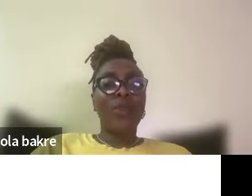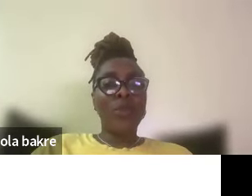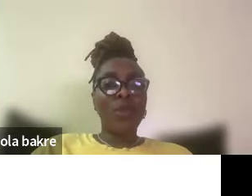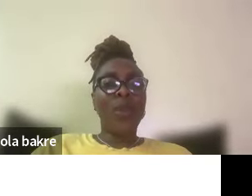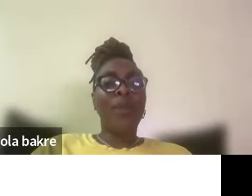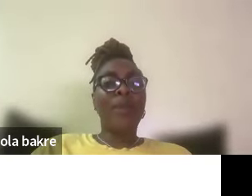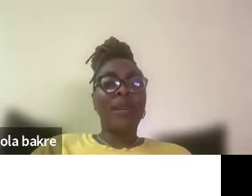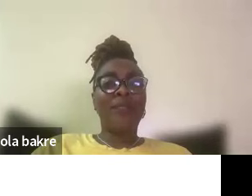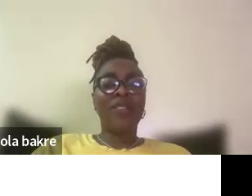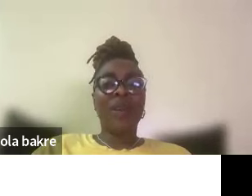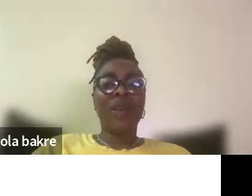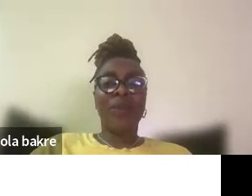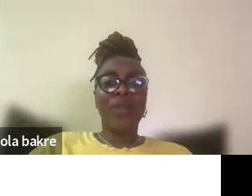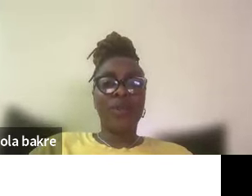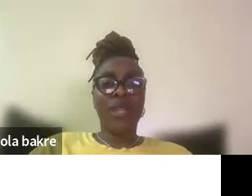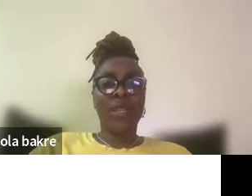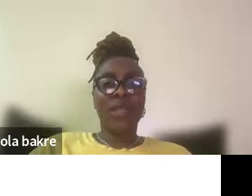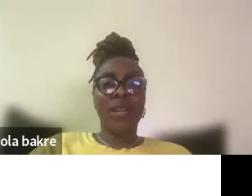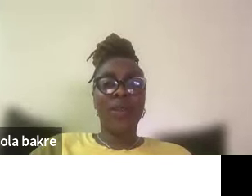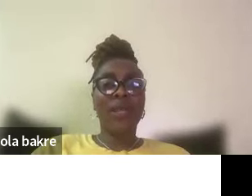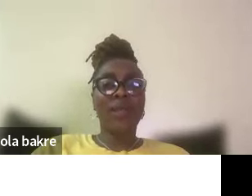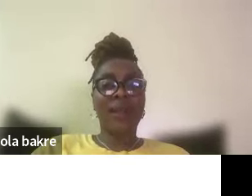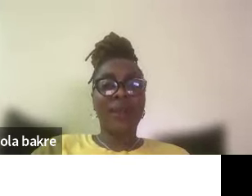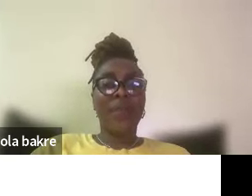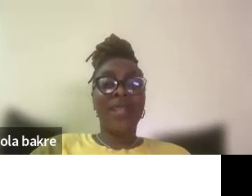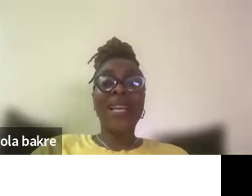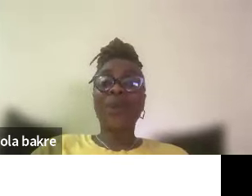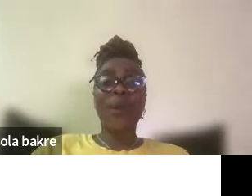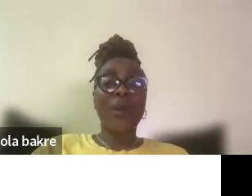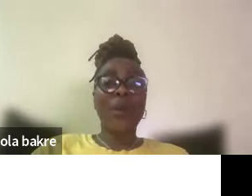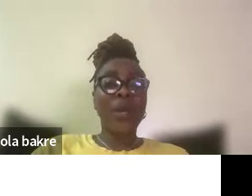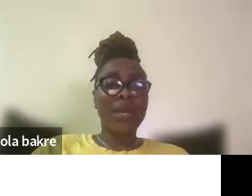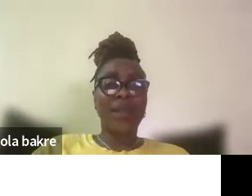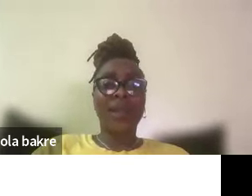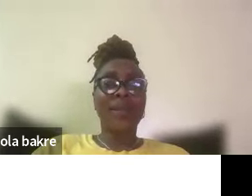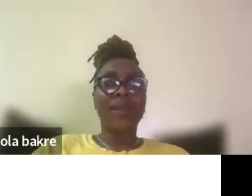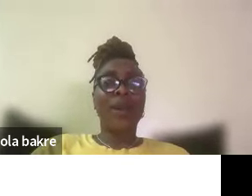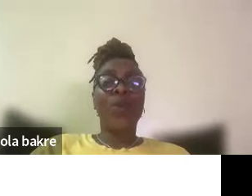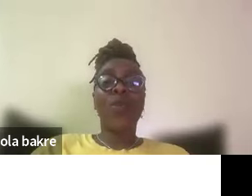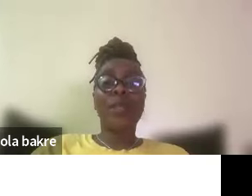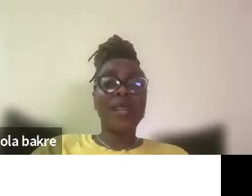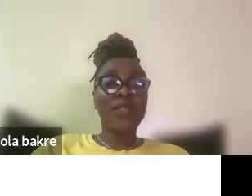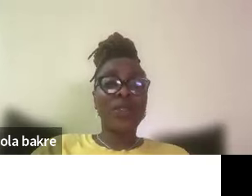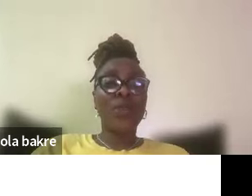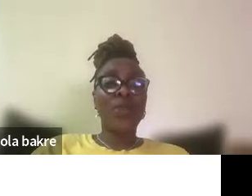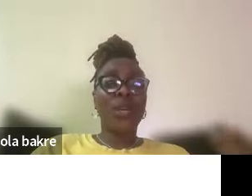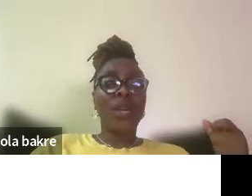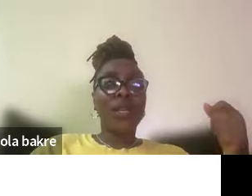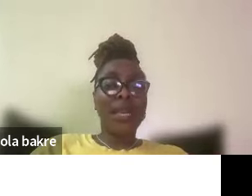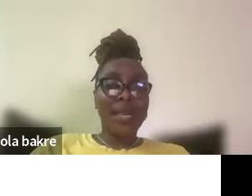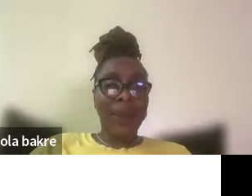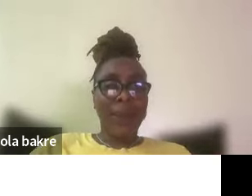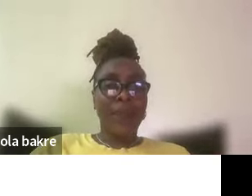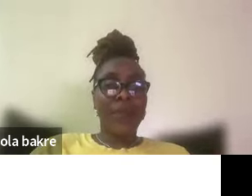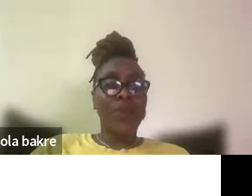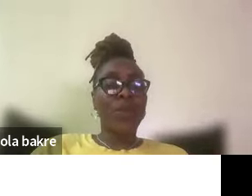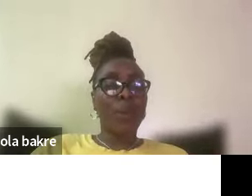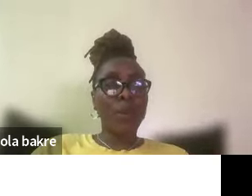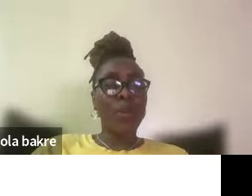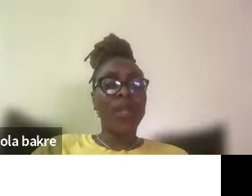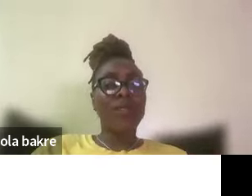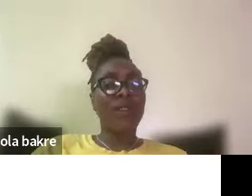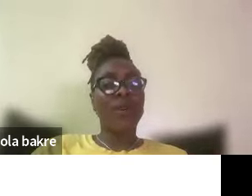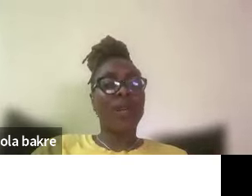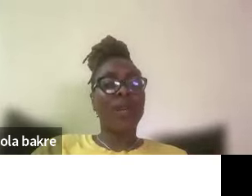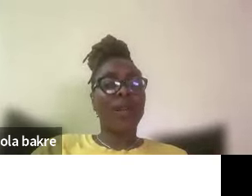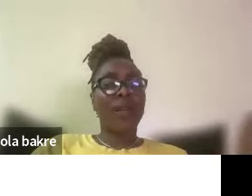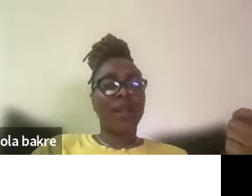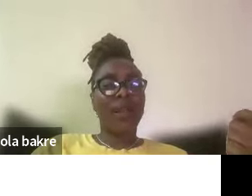sola bakre: you will be a beneficiary of these projects, and you can see that's why we could tell you yesterday that we'll be sending you data to support you in this virtual